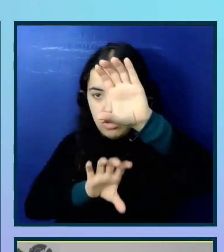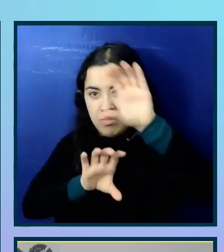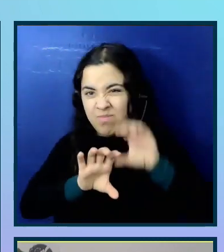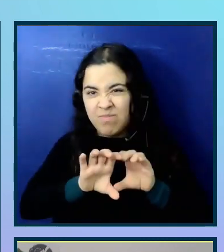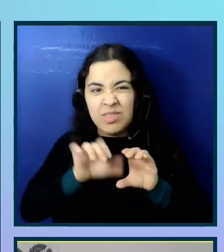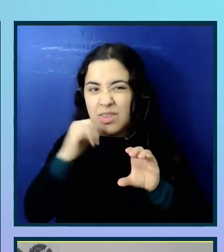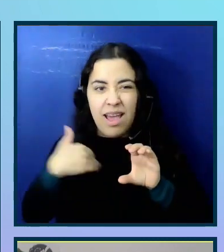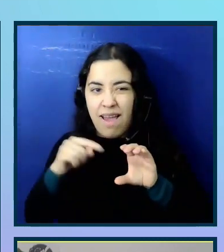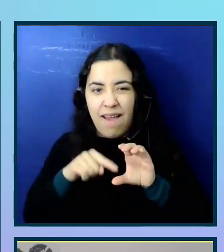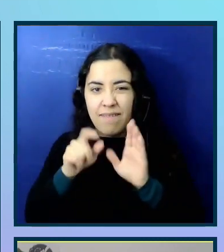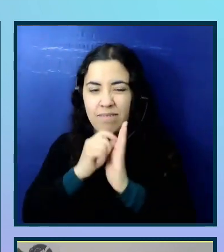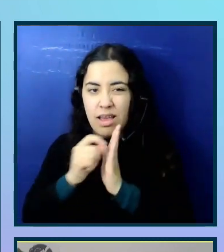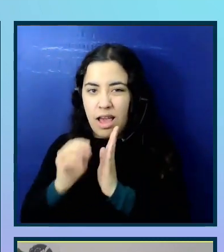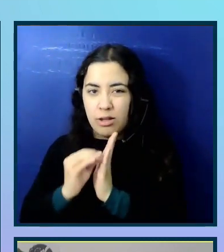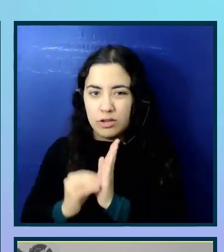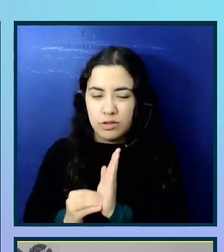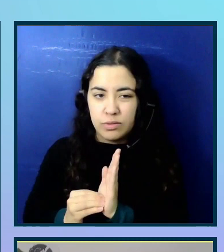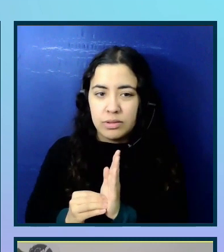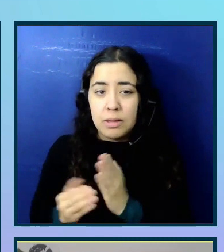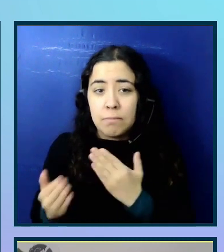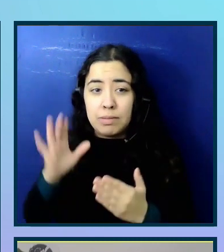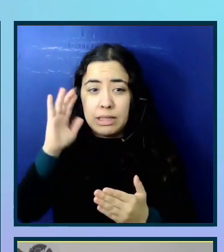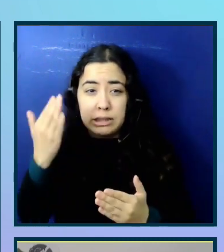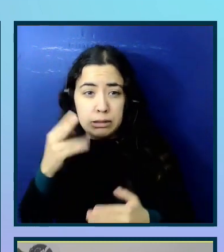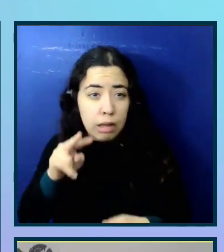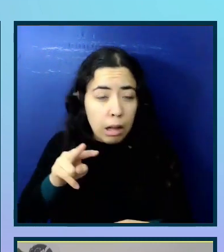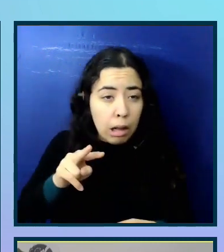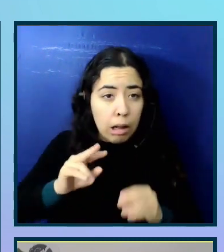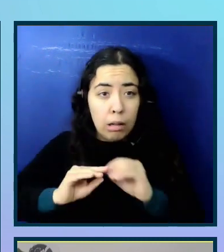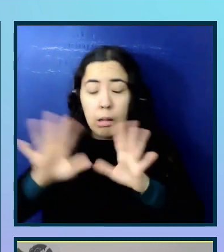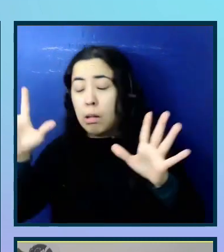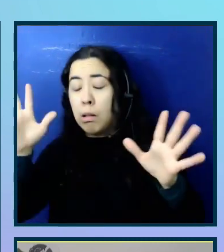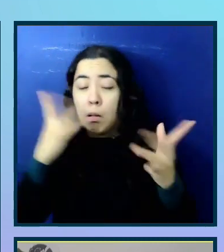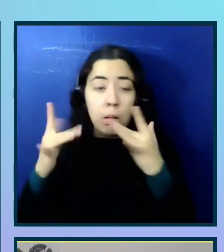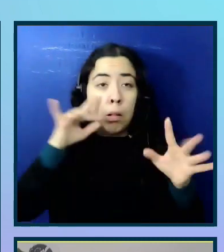like, super flashy. The reason for that is that I wanna make 100% sure that